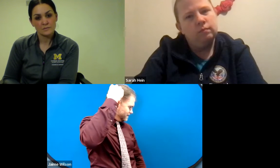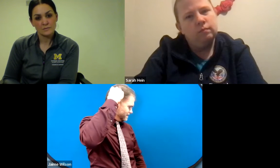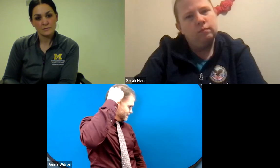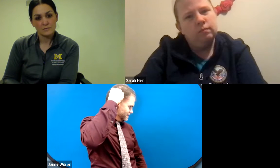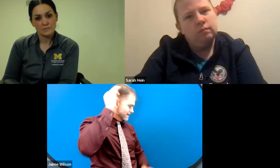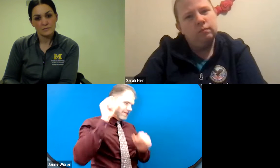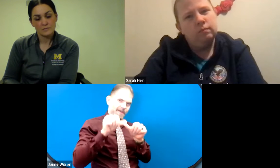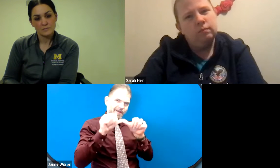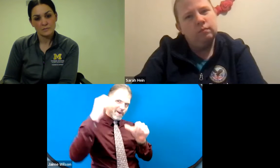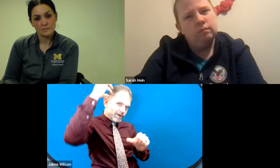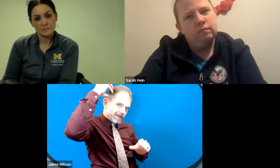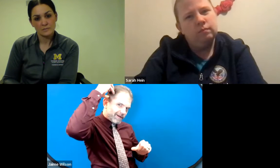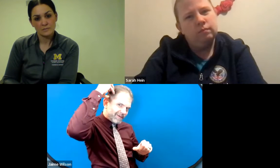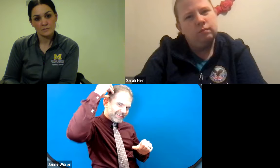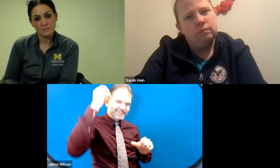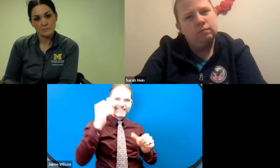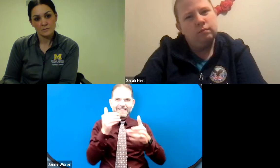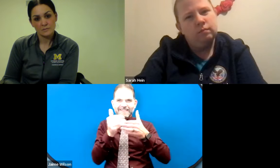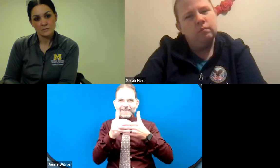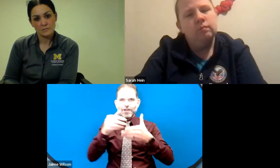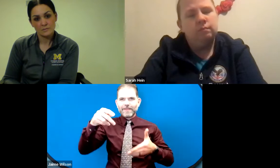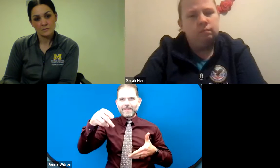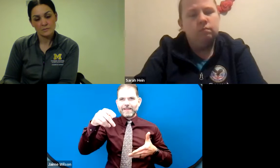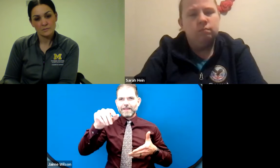ASL Interpreter: and that area of the brain ASL Interpreter: is roughly here.